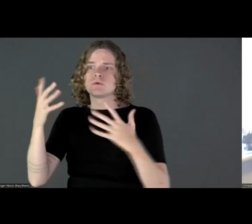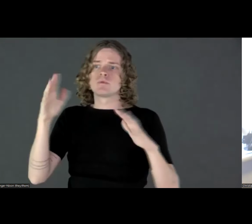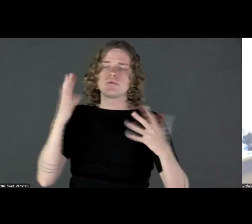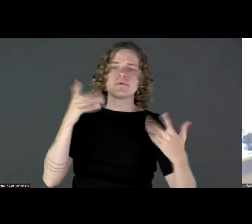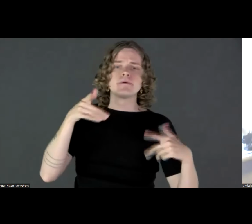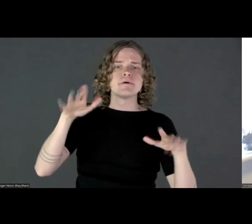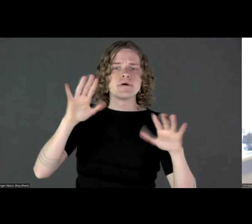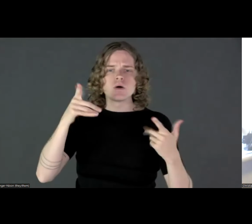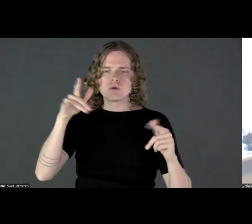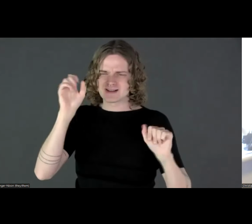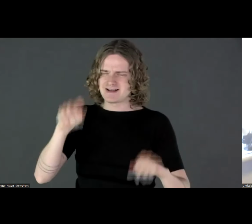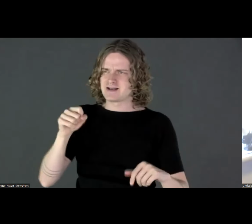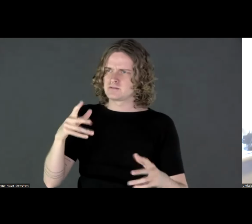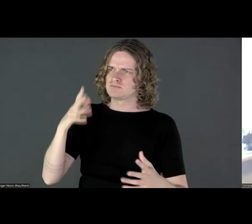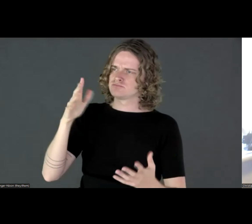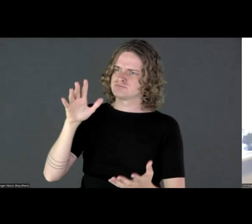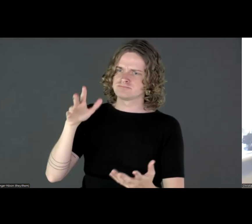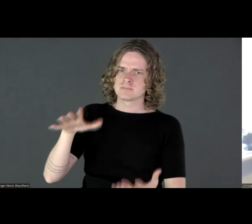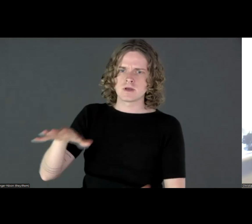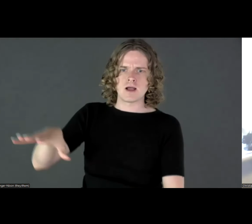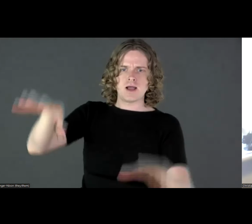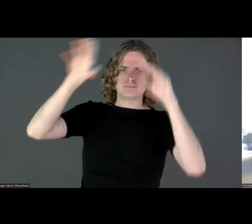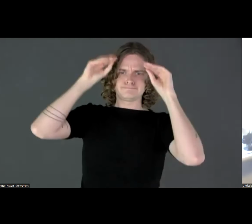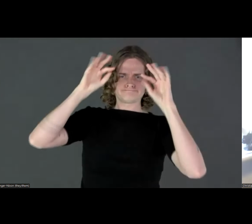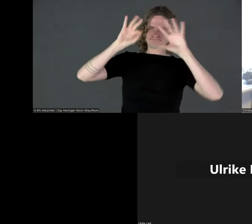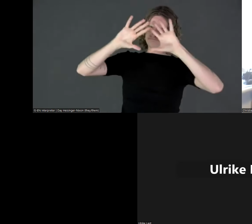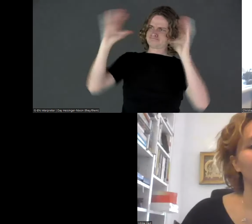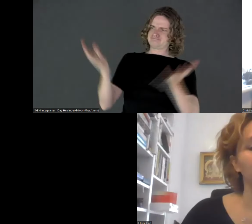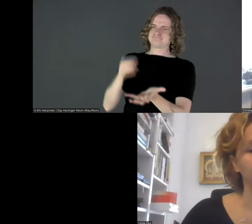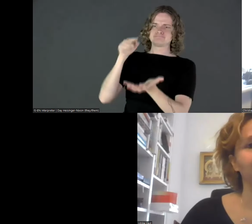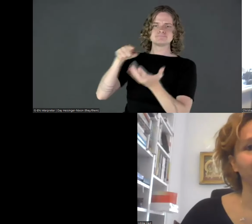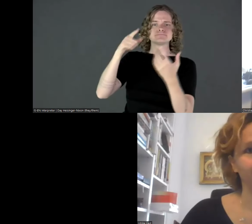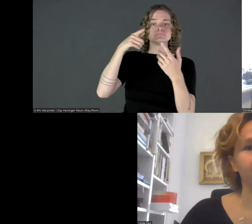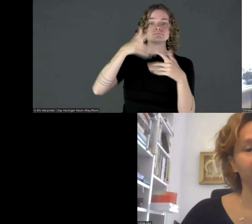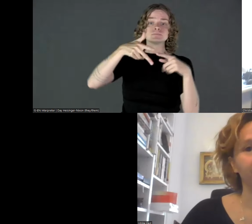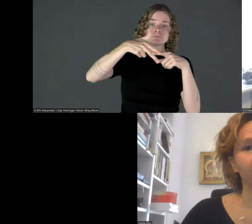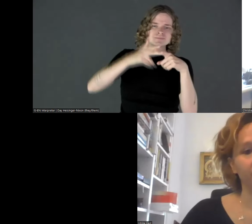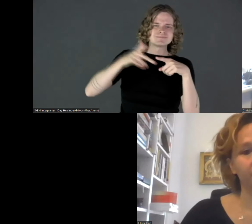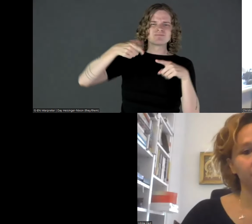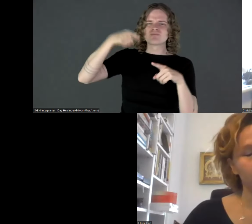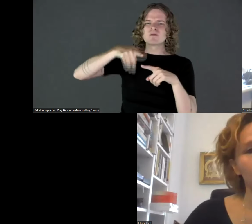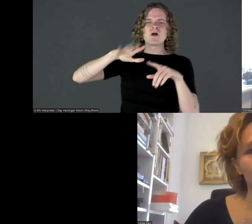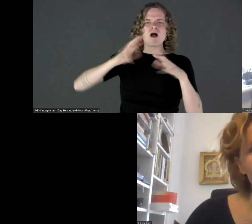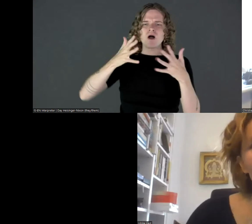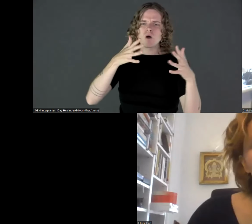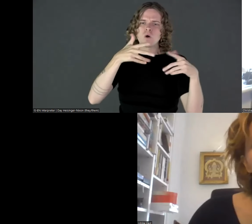work. You know, the services that they offer. Do you have any indication of where people can